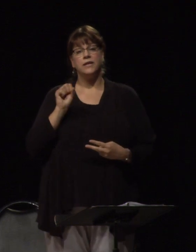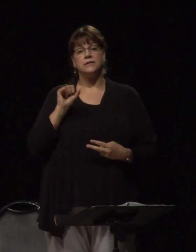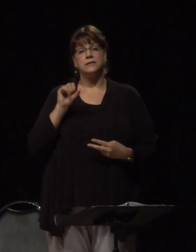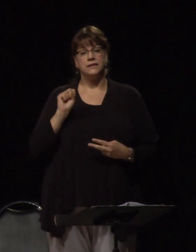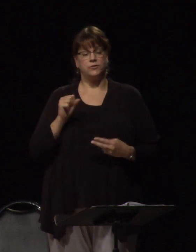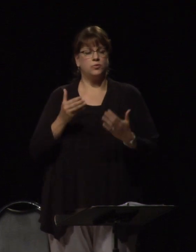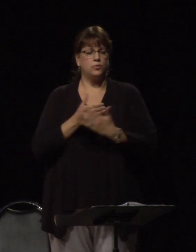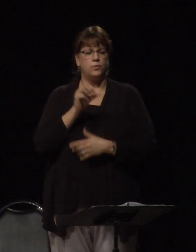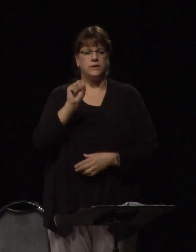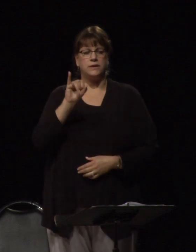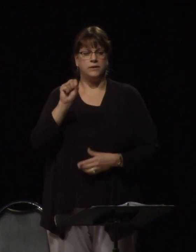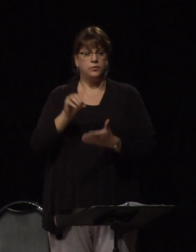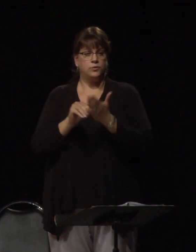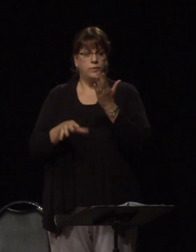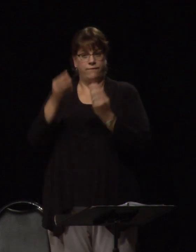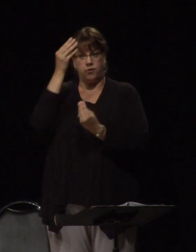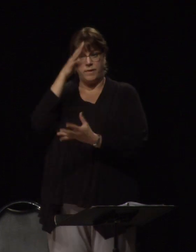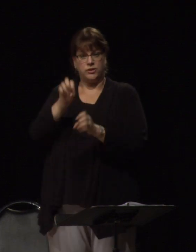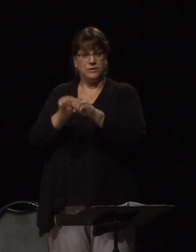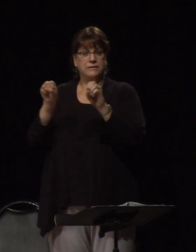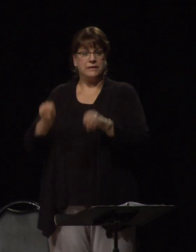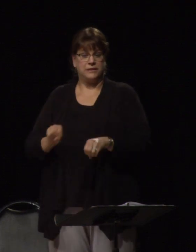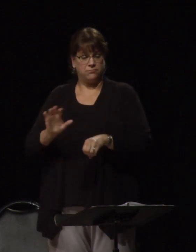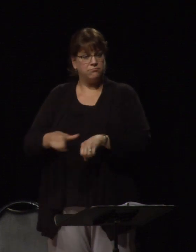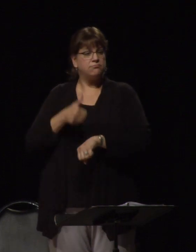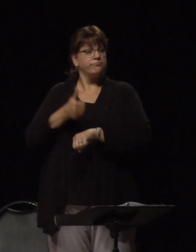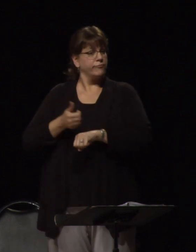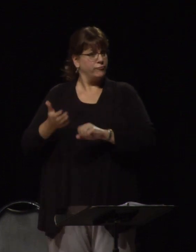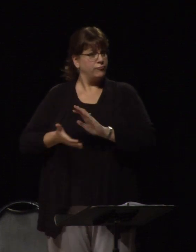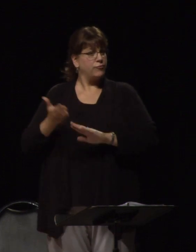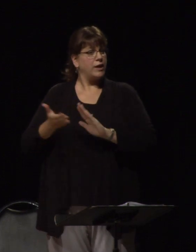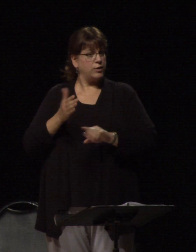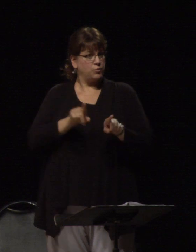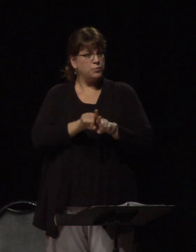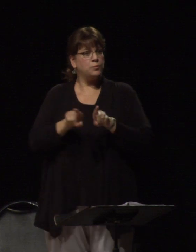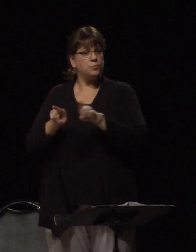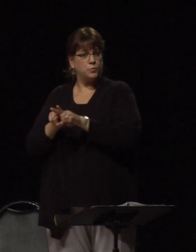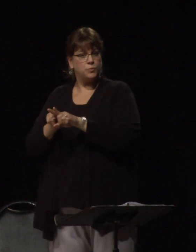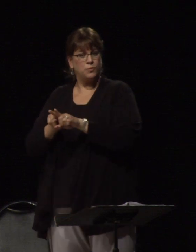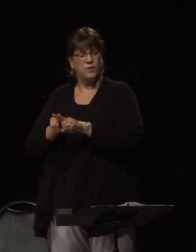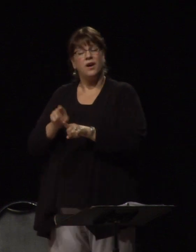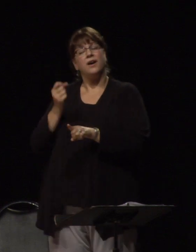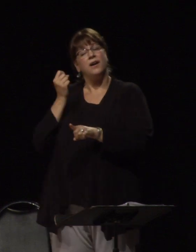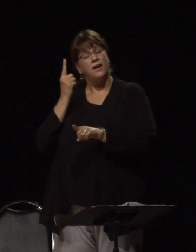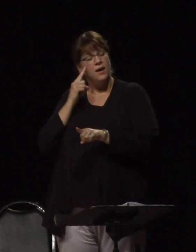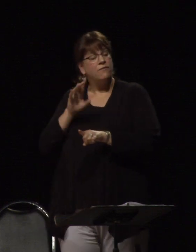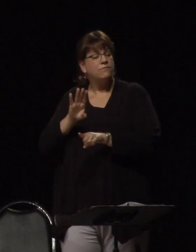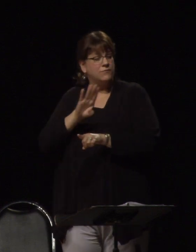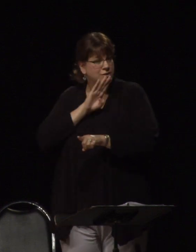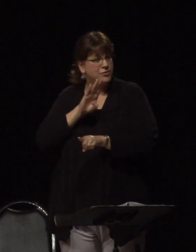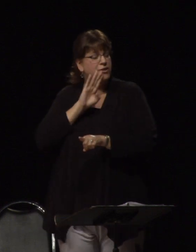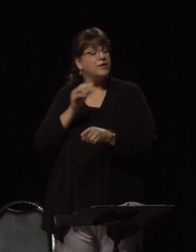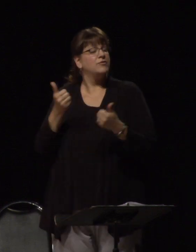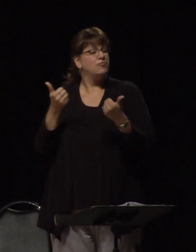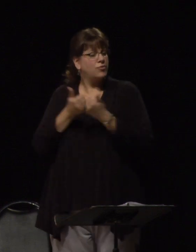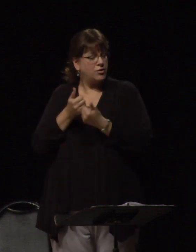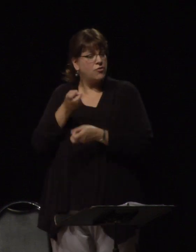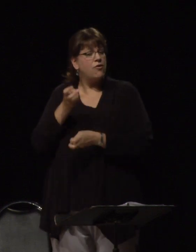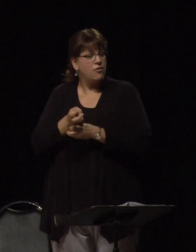AND RUNNING. AND, WHILE THIS HAS BEEN A CHALLENGING AND FRUSTRATING EXERCISE FOR MANY OF YOU, WE ARE LIKEWISE IN YOUR